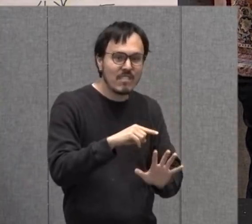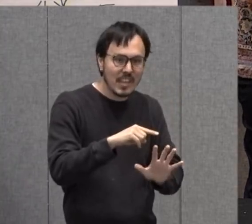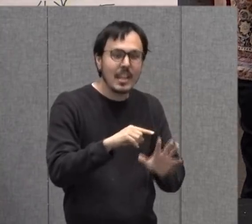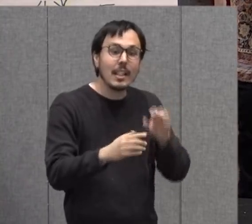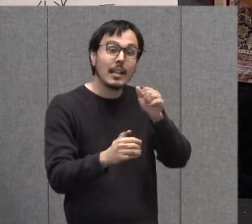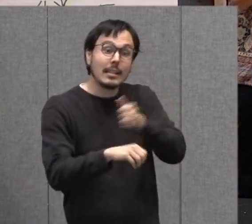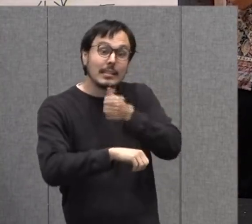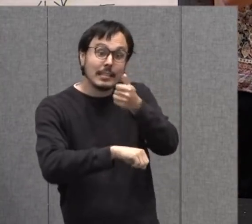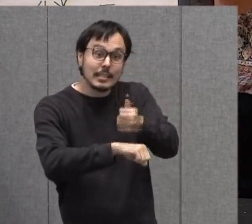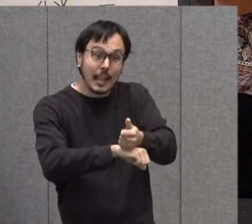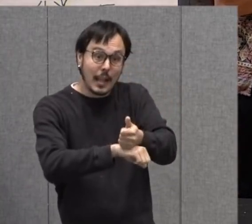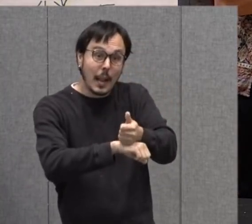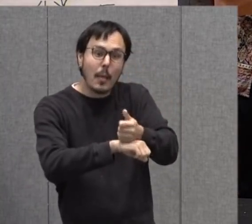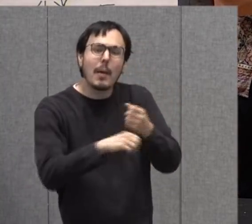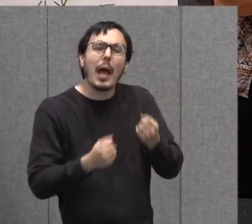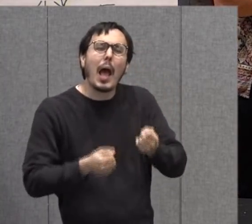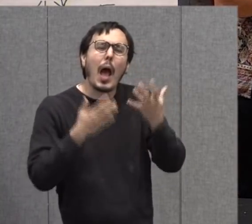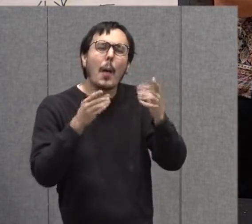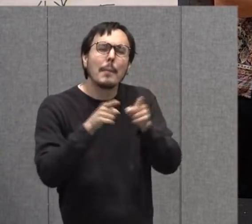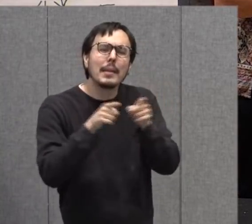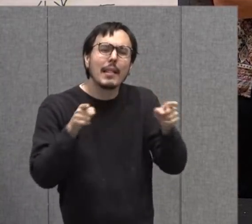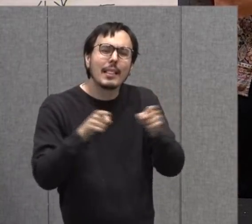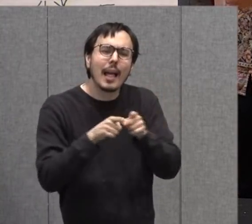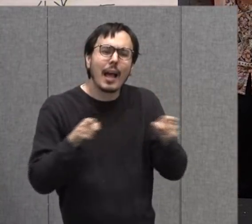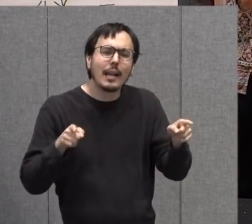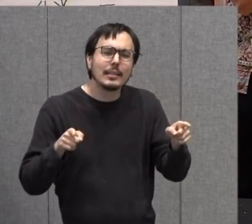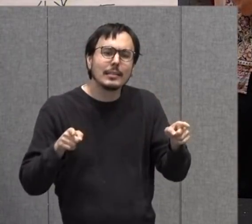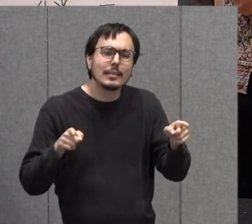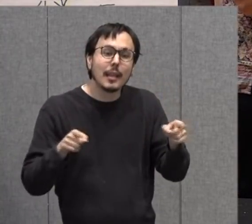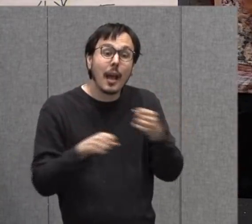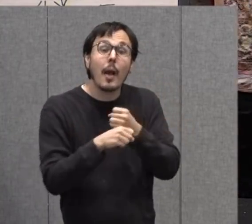So, how many lines do I make? I make four lines, right